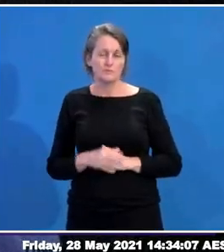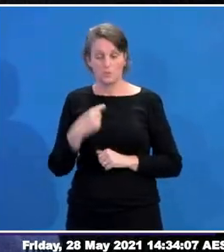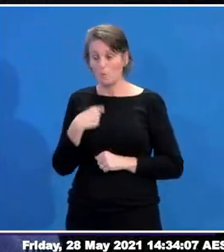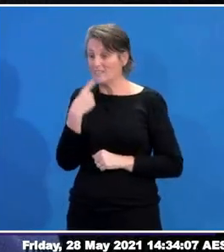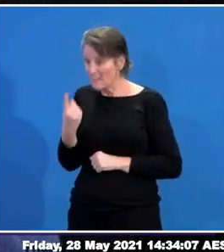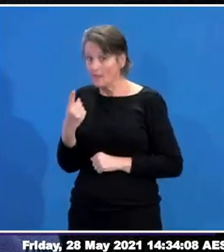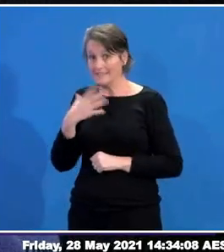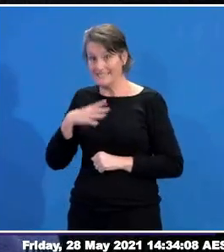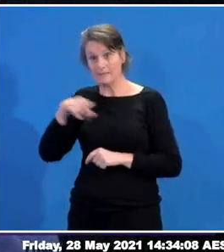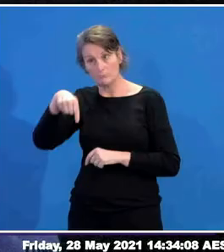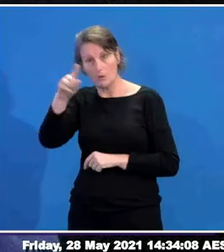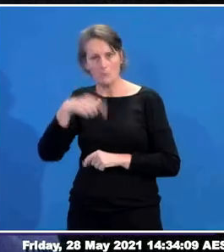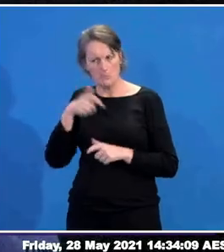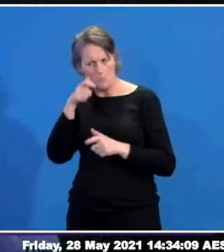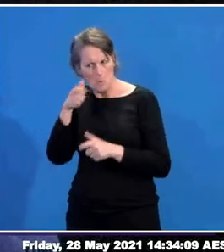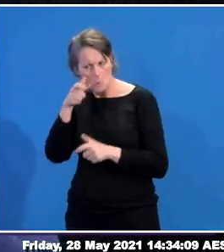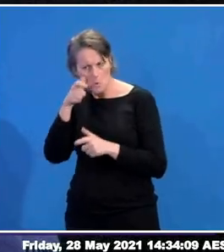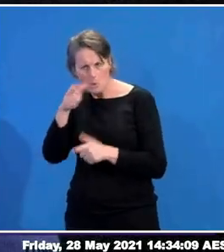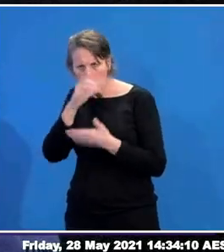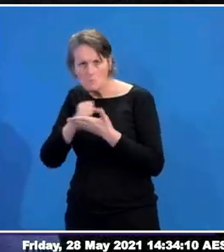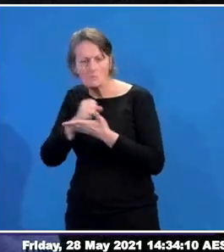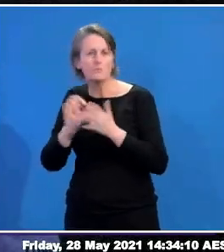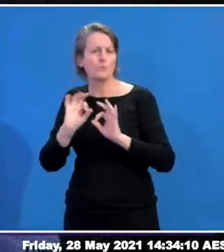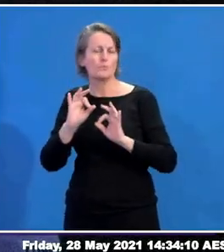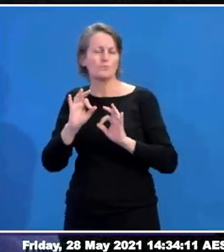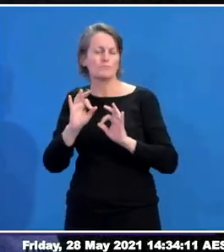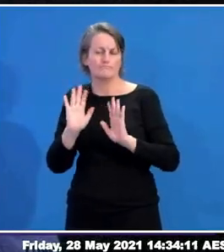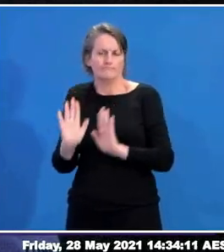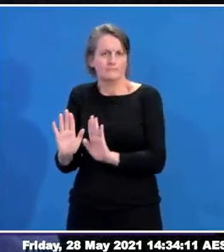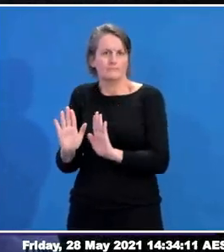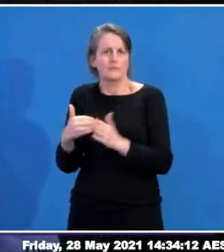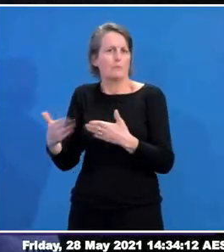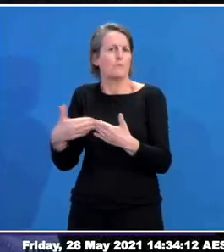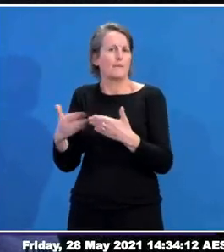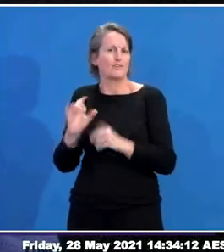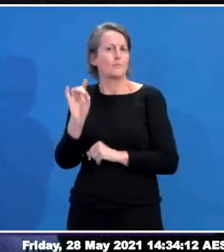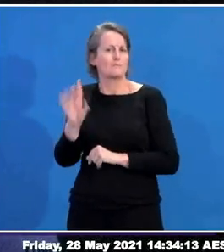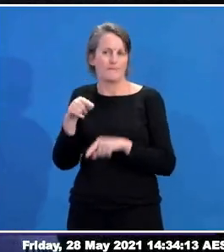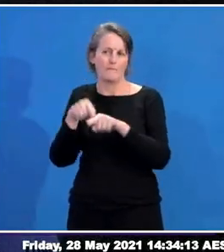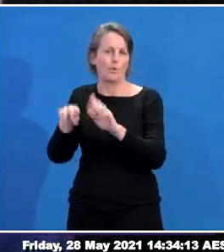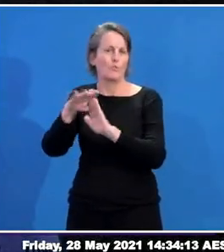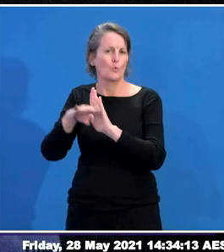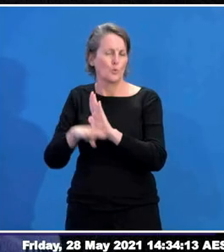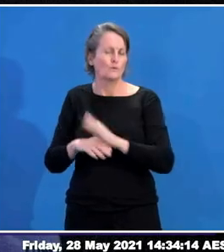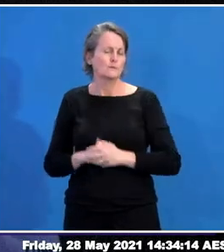we don't manage their obligations in respect of responding to our requests.